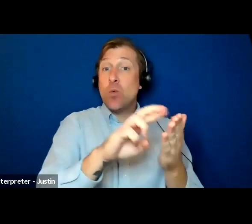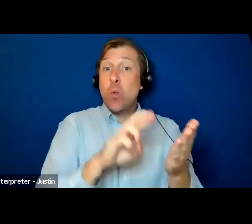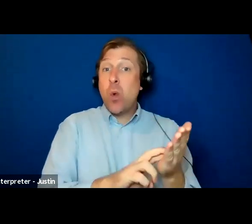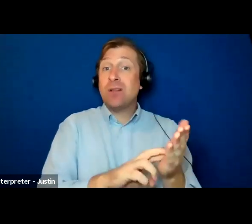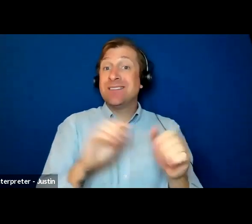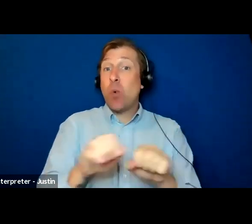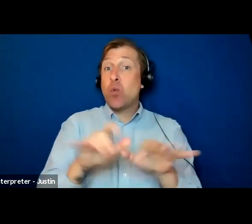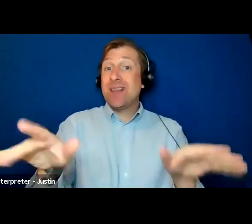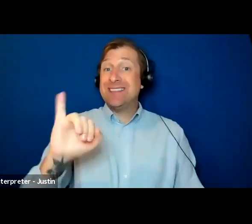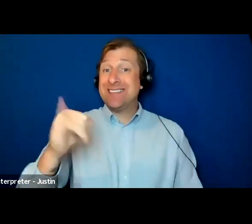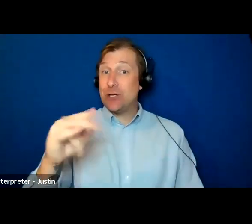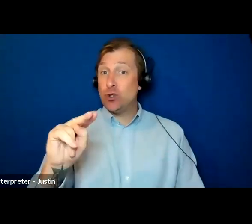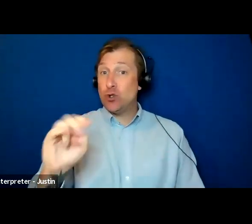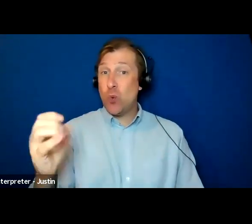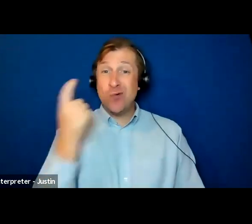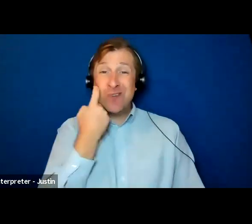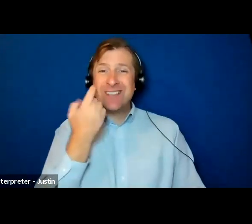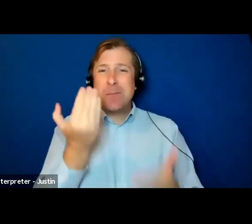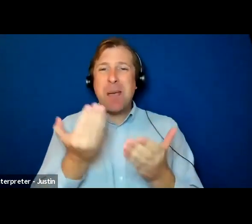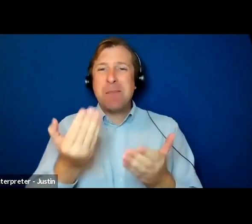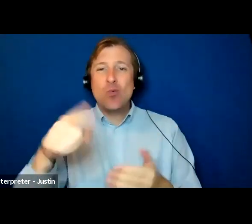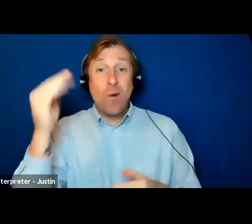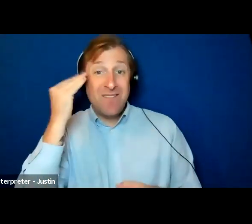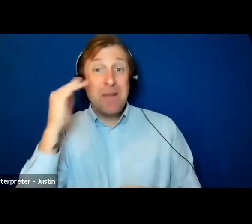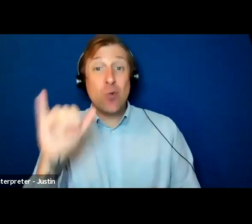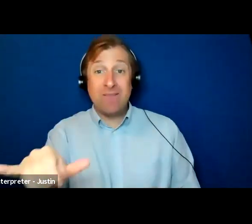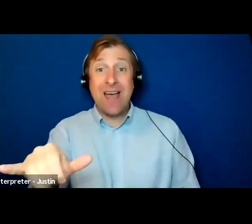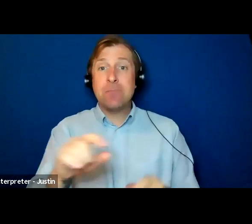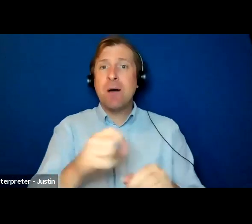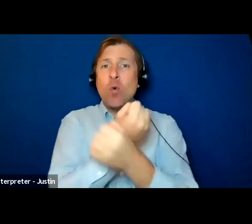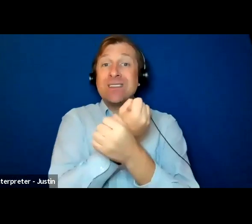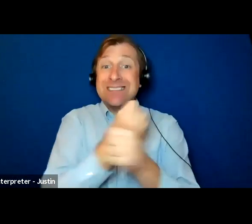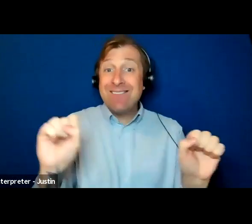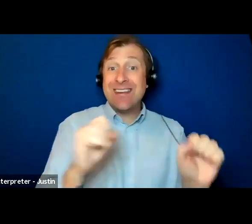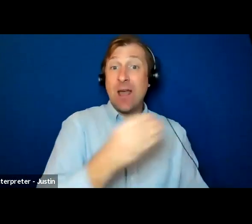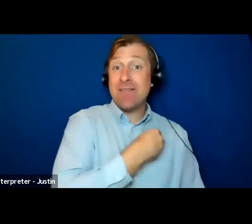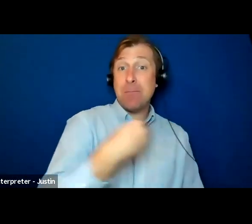Many of you are familiar with those. For the safety of all of our members and other production staff, it's some very important